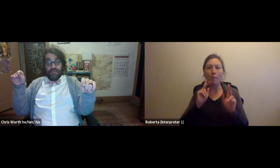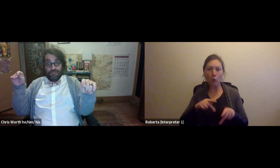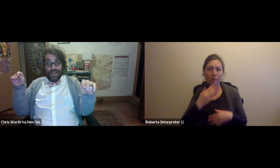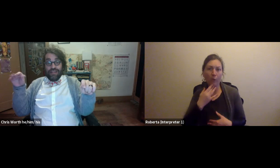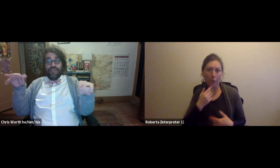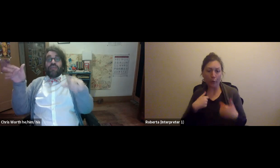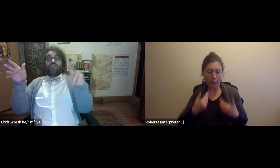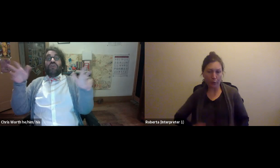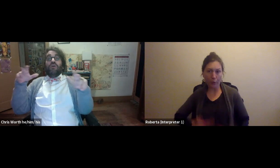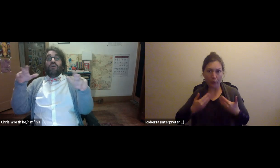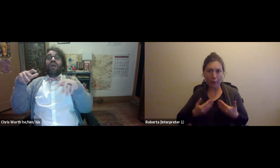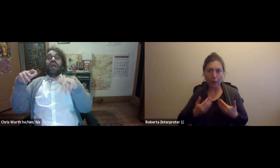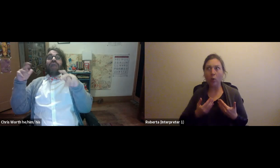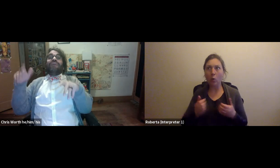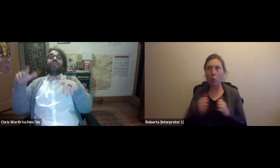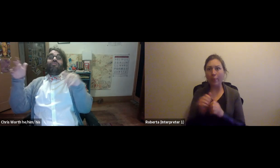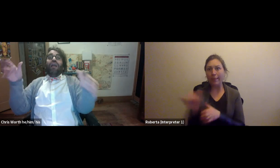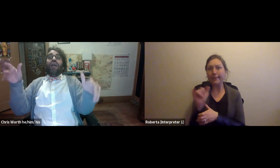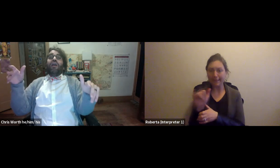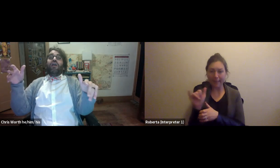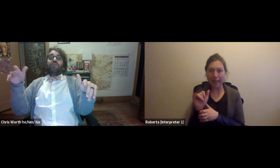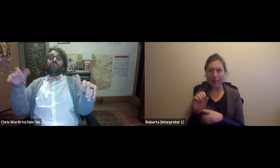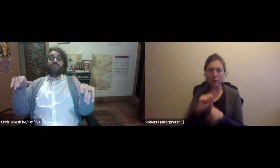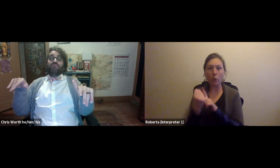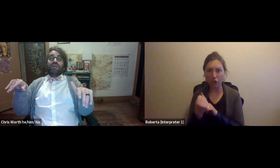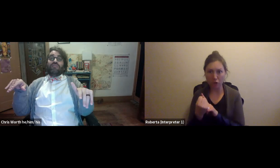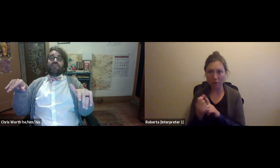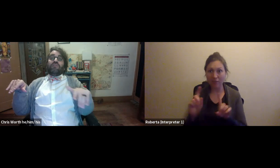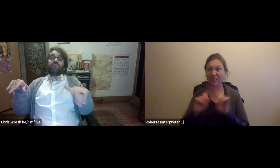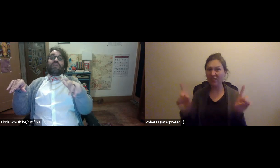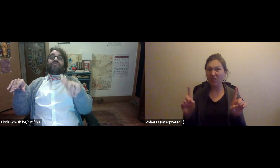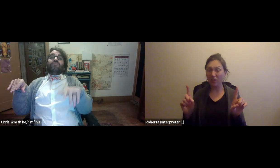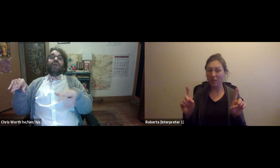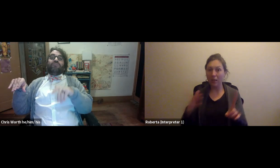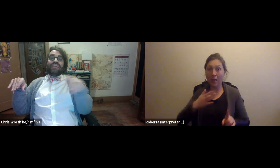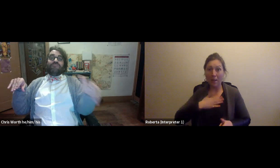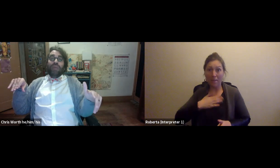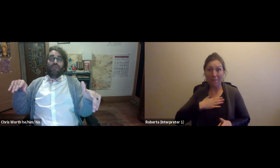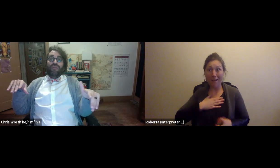right. So I have had a lot of privilege because of my perceived maleness